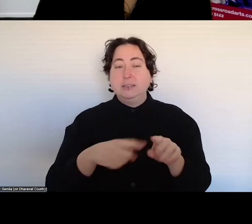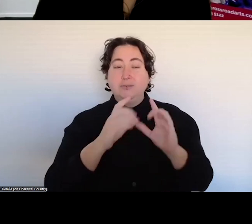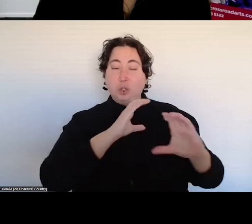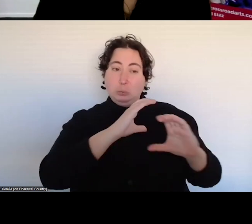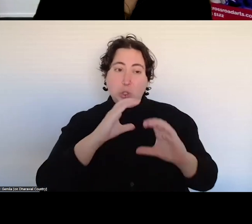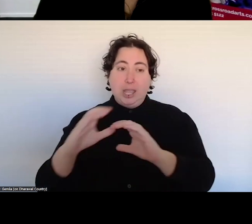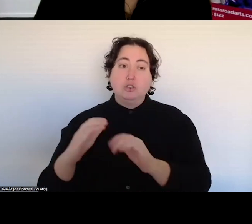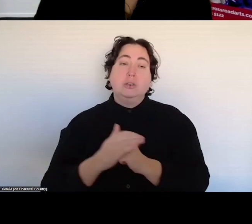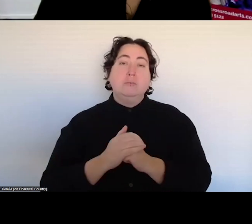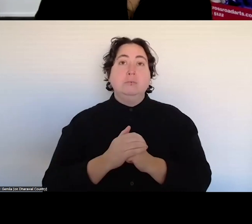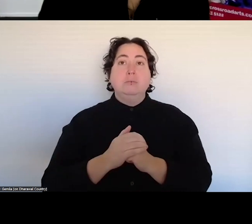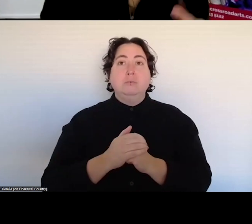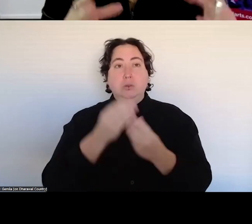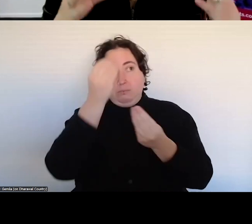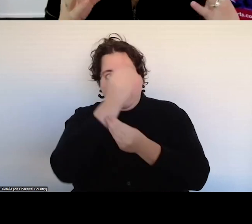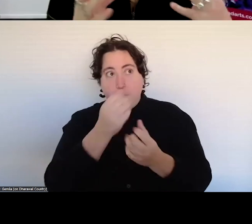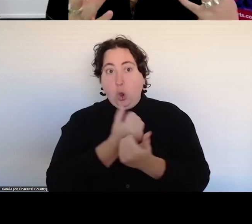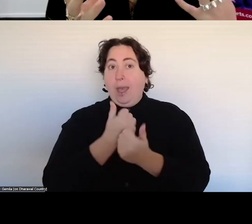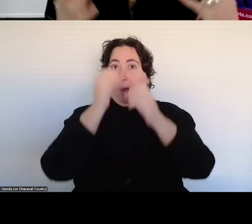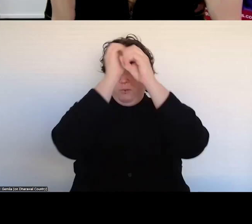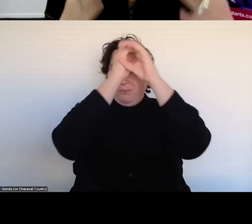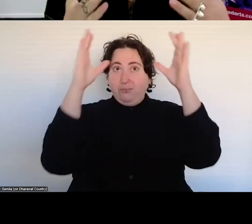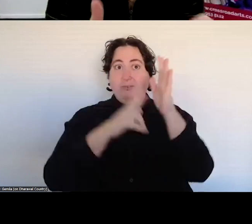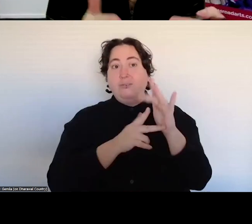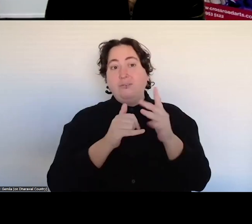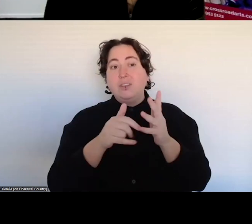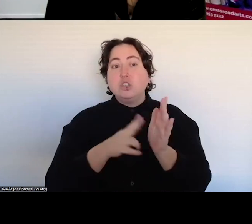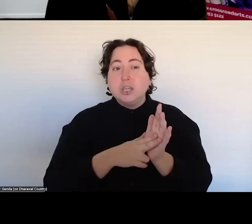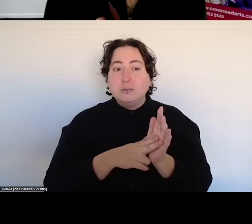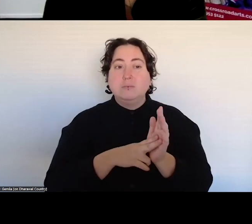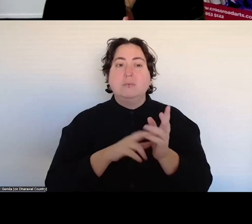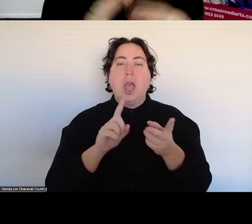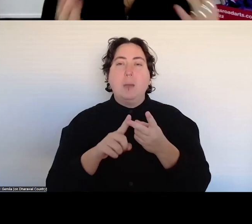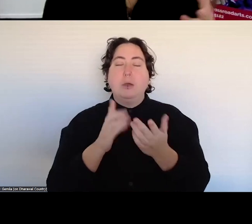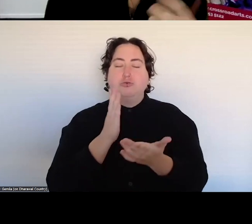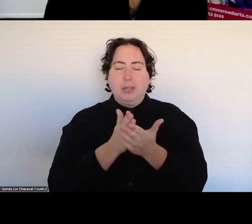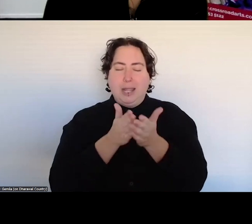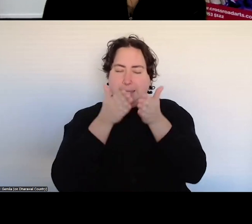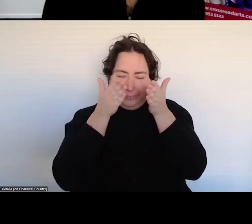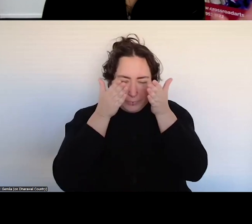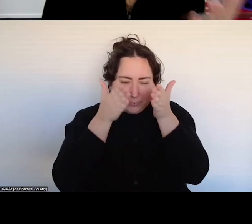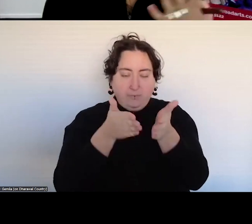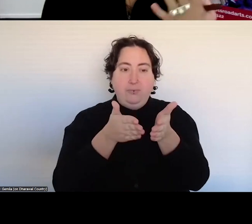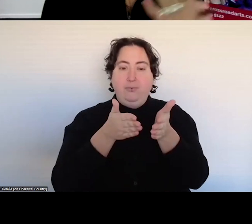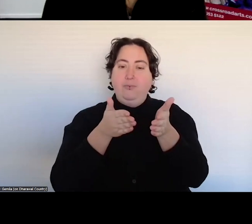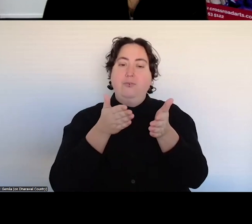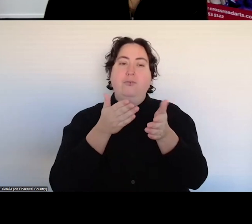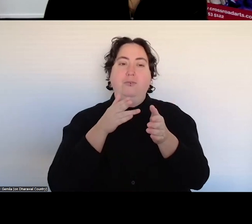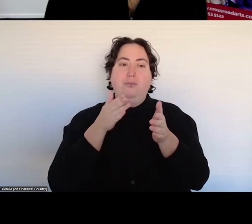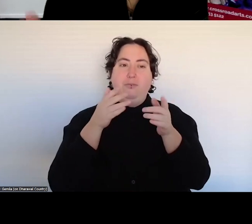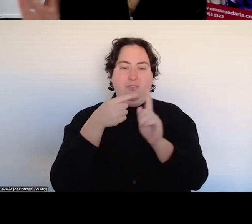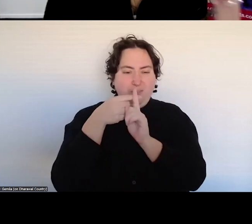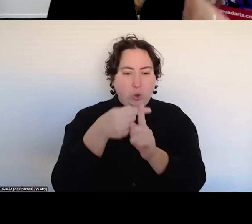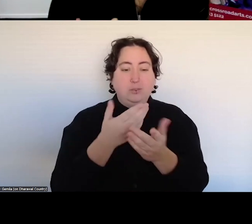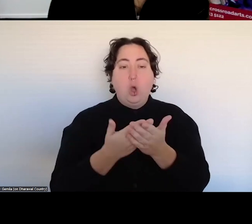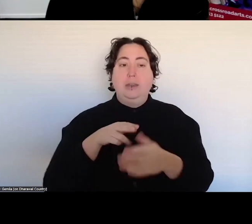our vision, but then super focusing on the double your dollar, every dollar raised in this